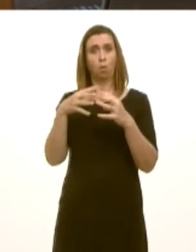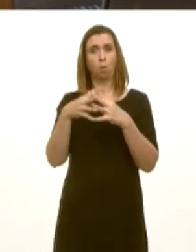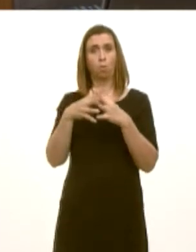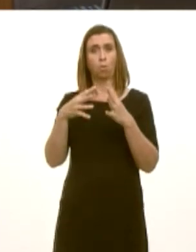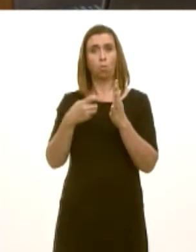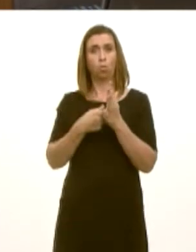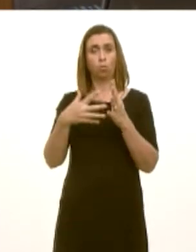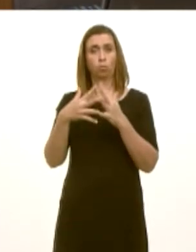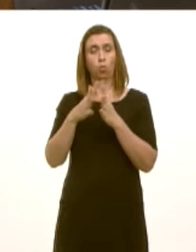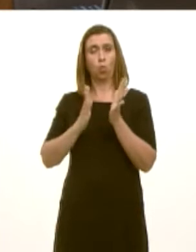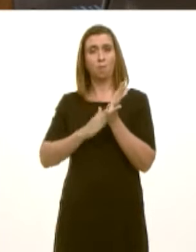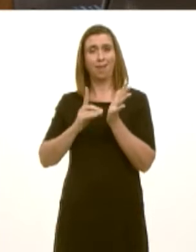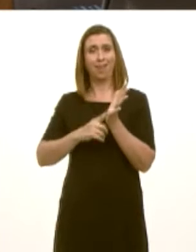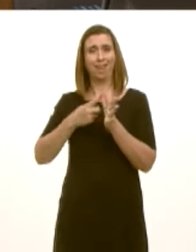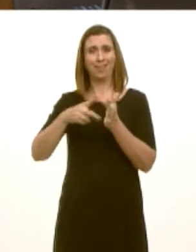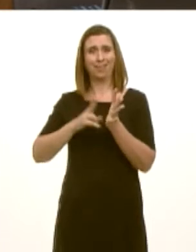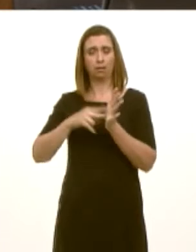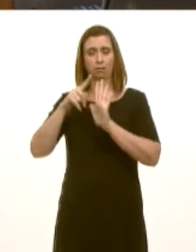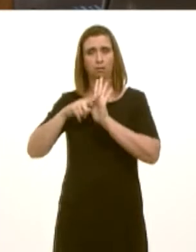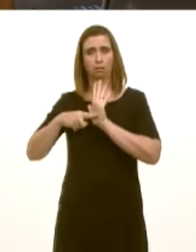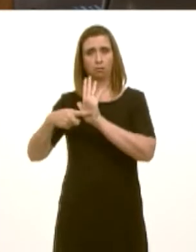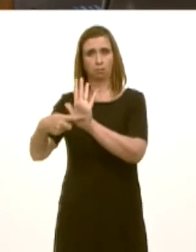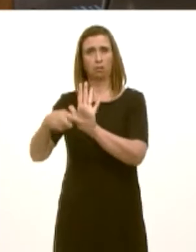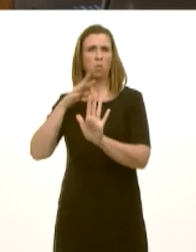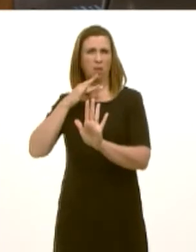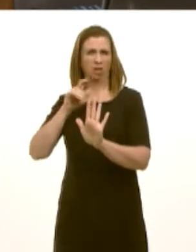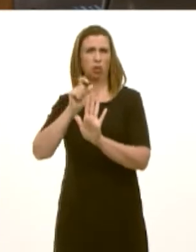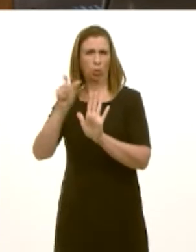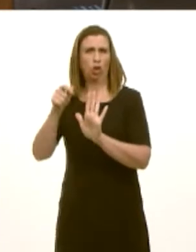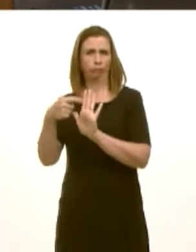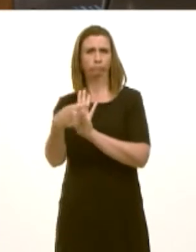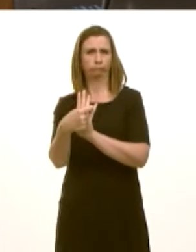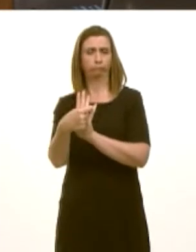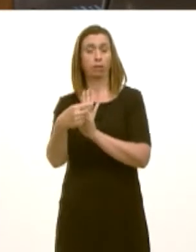One way to strengthen the way in which we could do that is by using the pilot project,